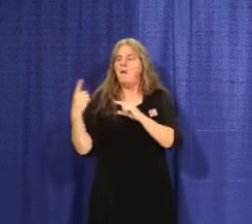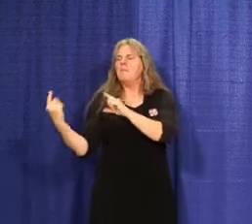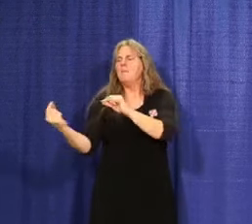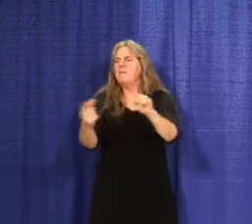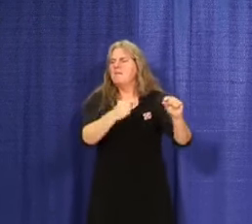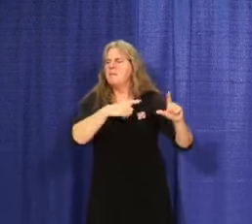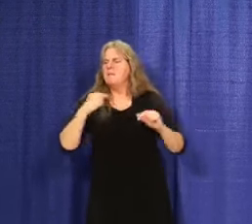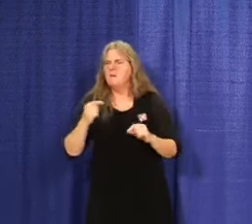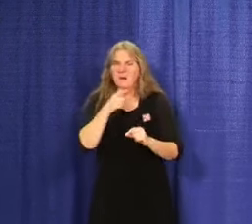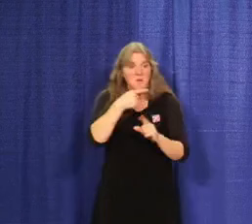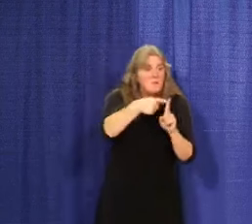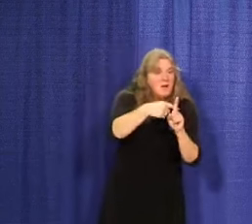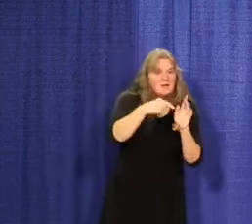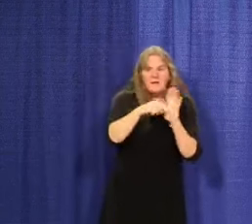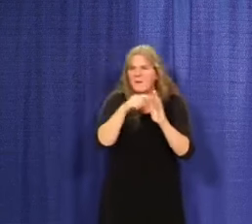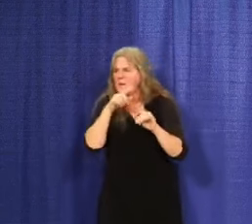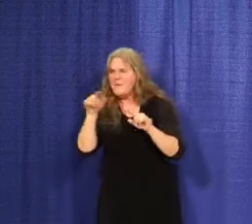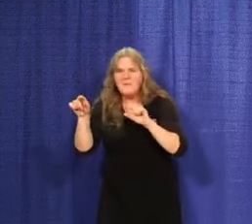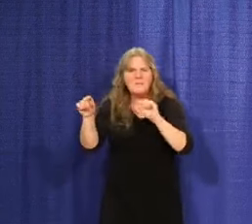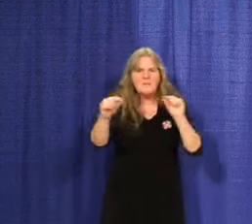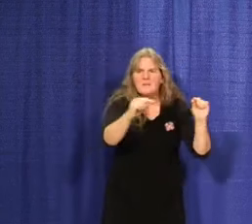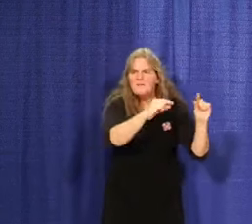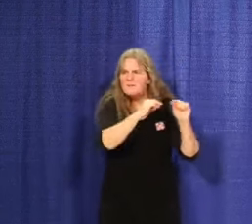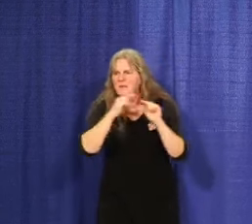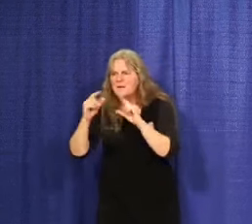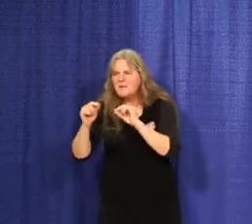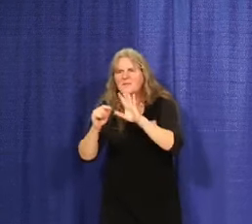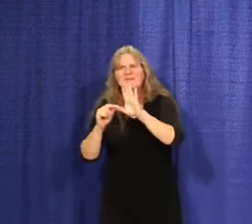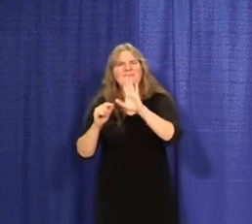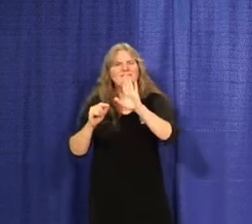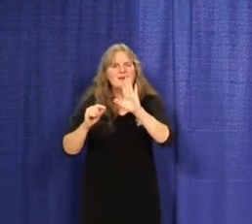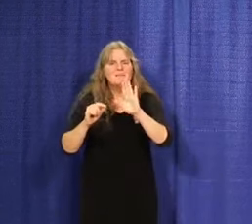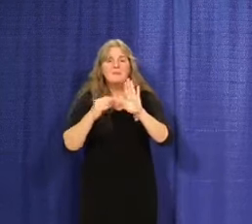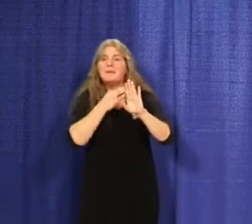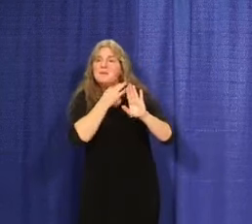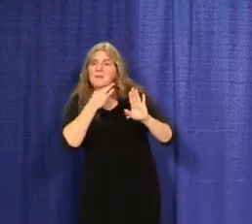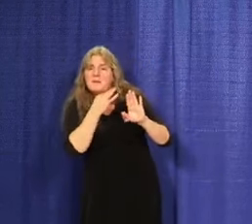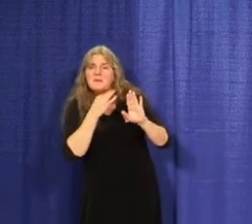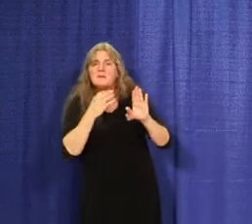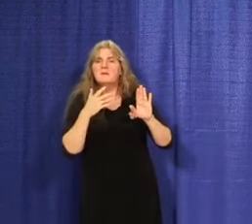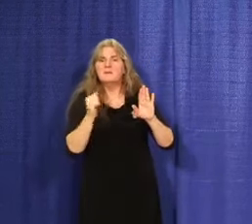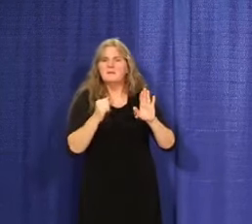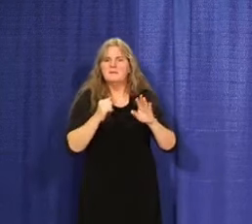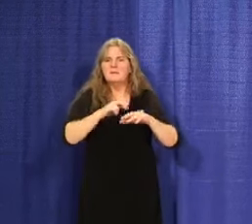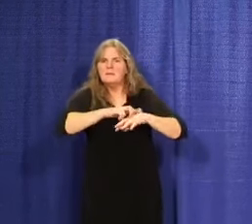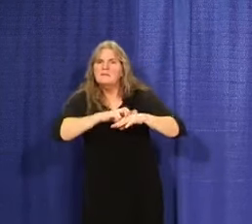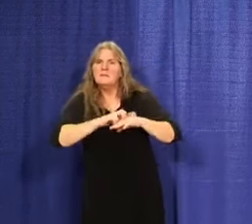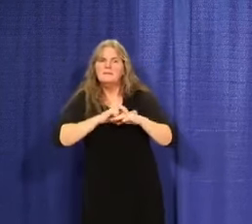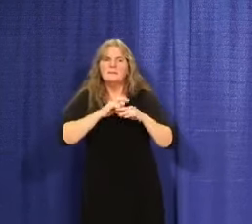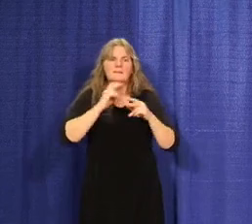not, often driven by either intense curiosity or anxiety, or even fear.